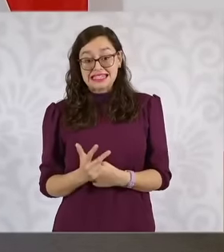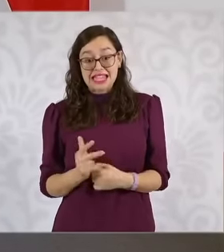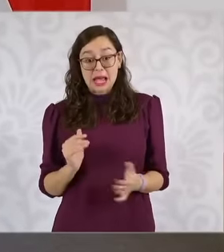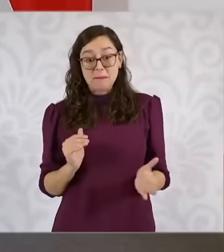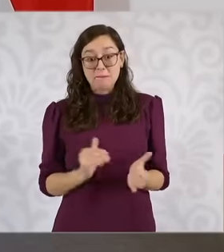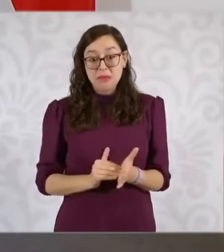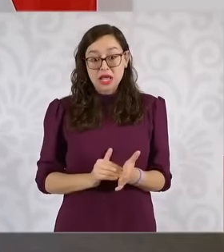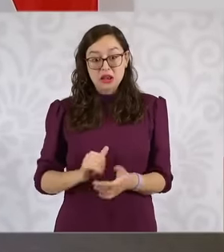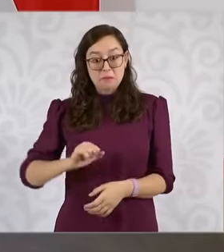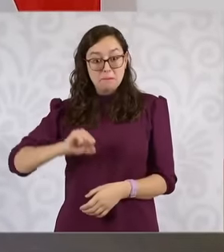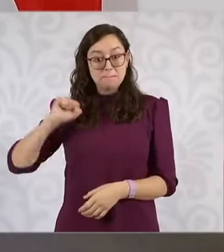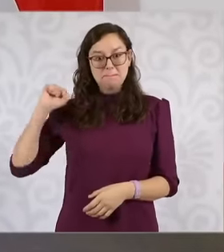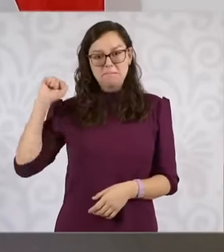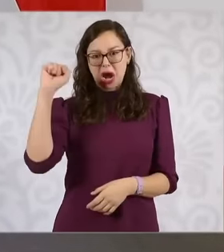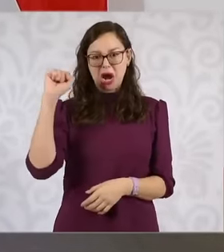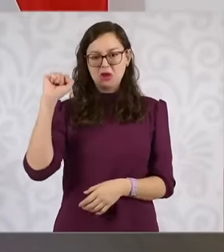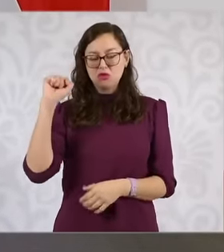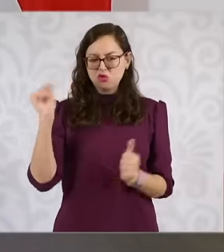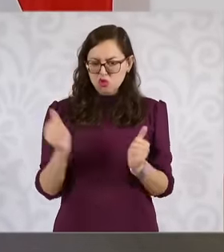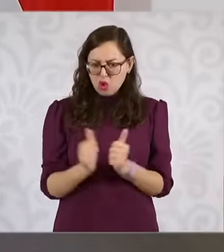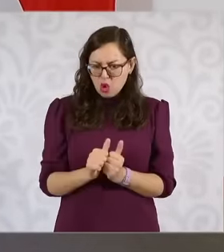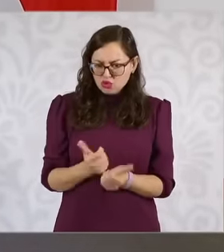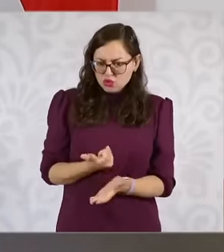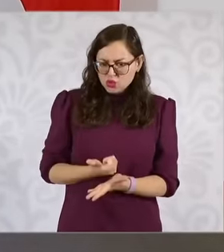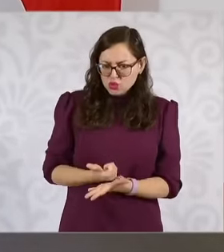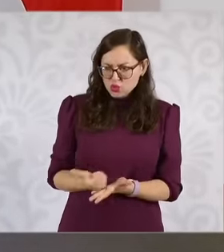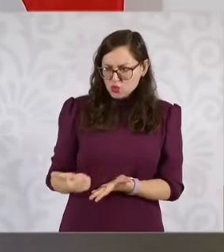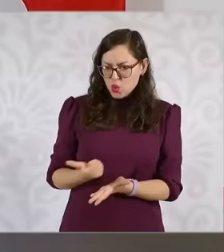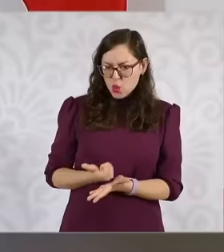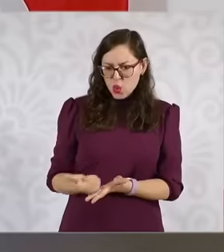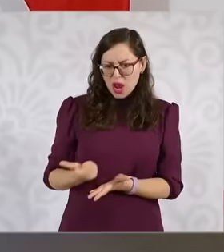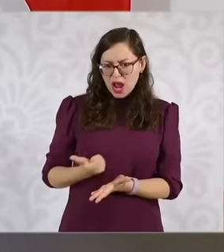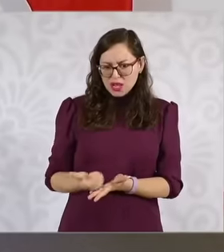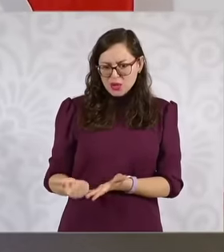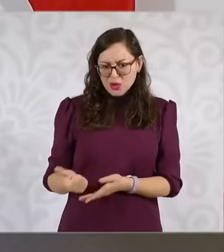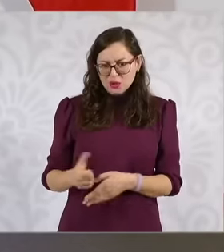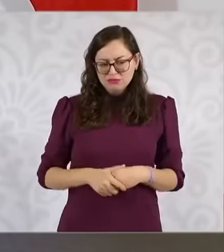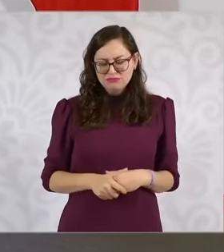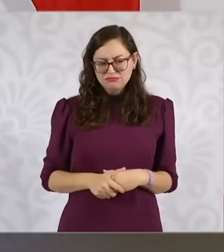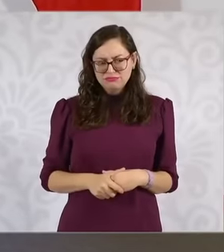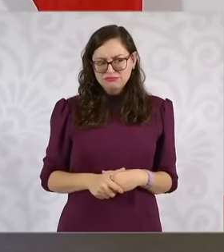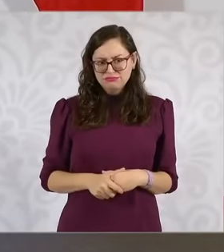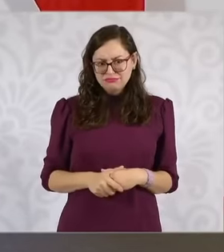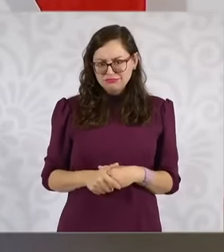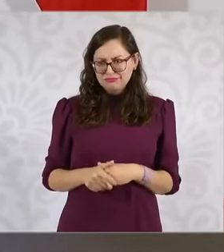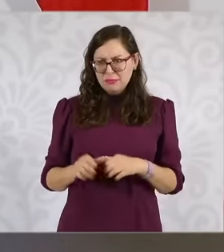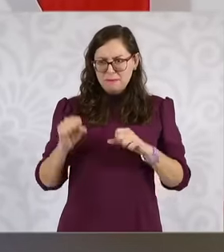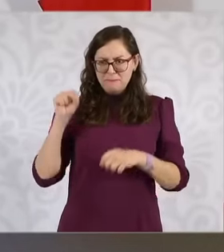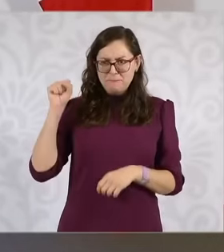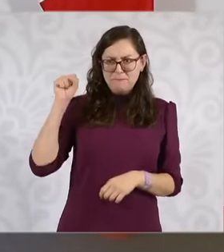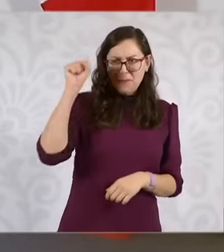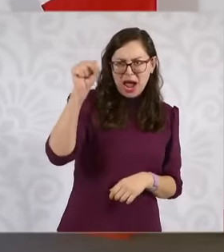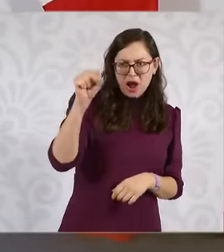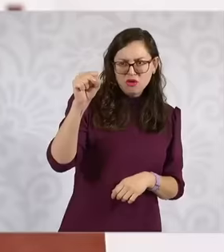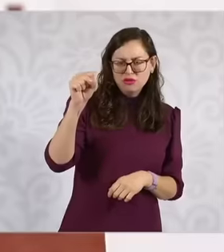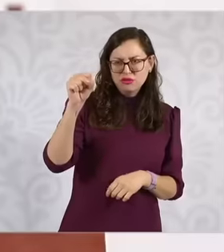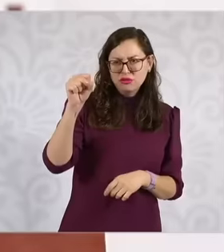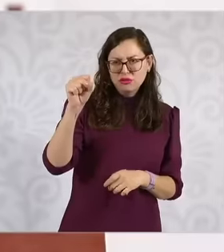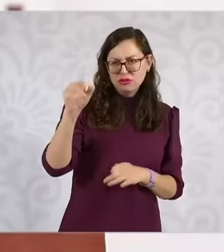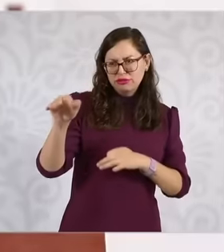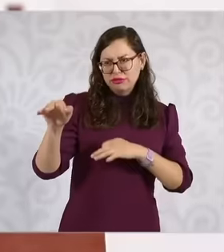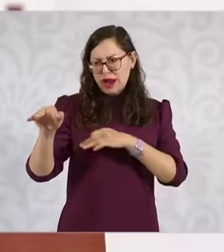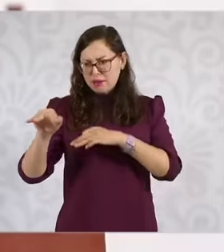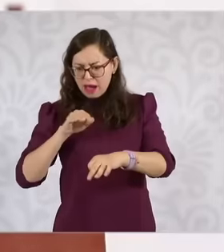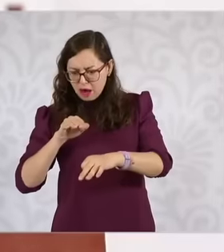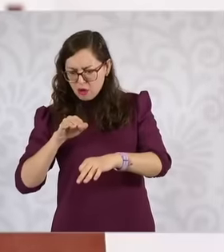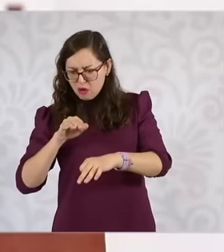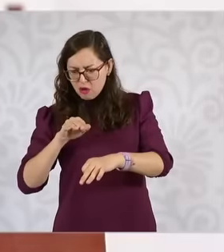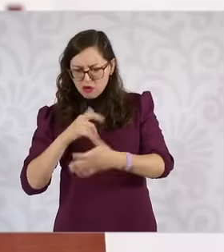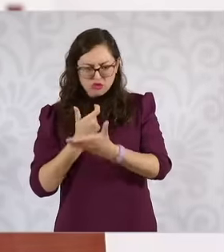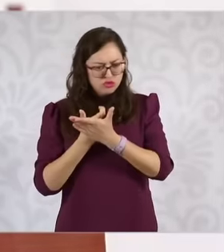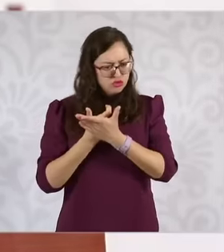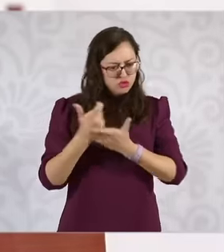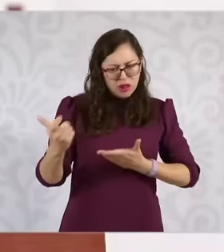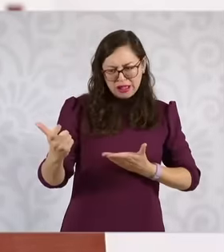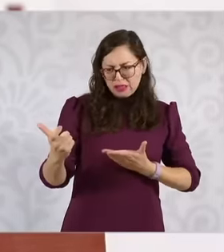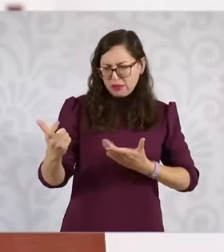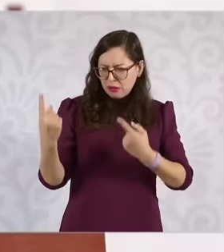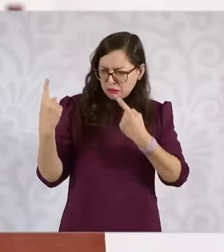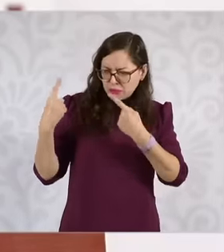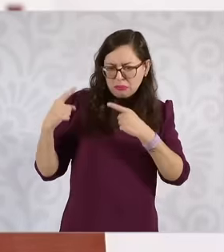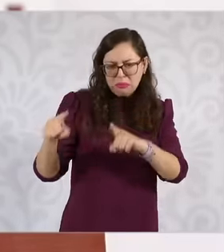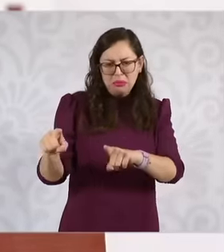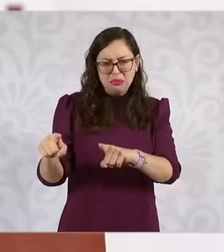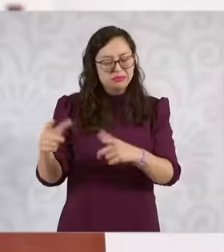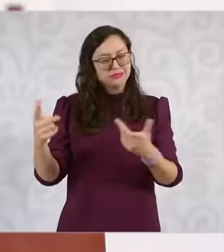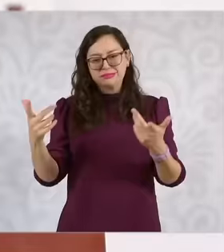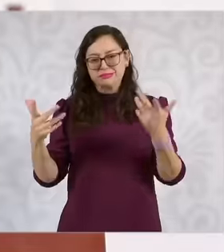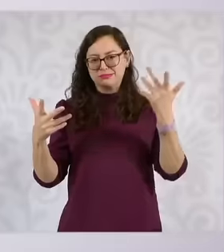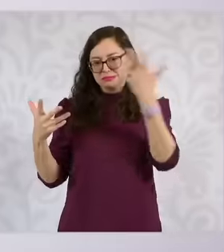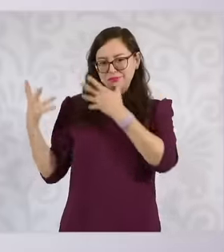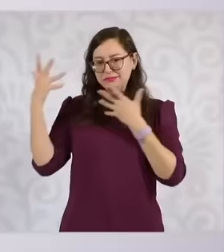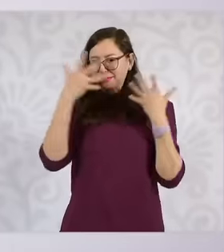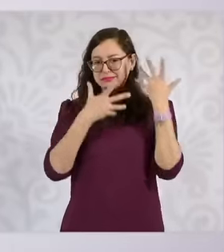unemployed. So if they are unemployed, why do they continue to receive salaries?